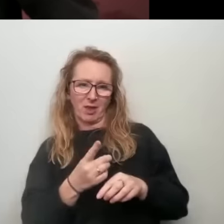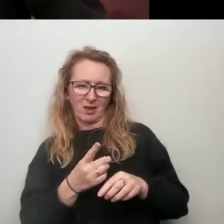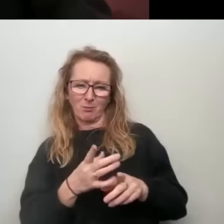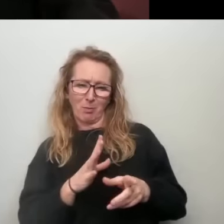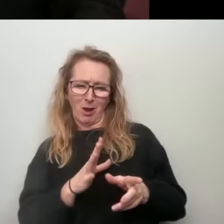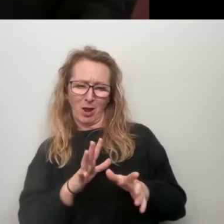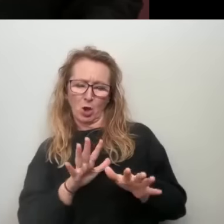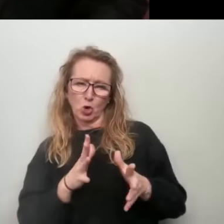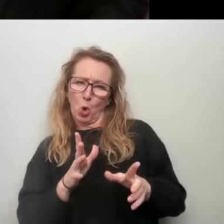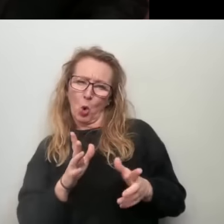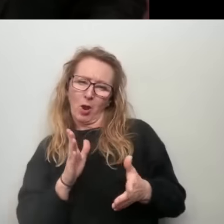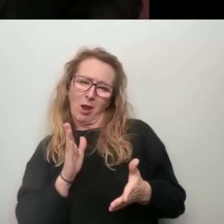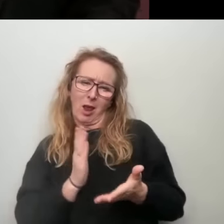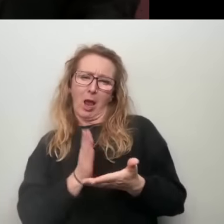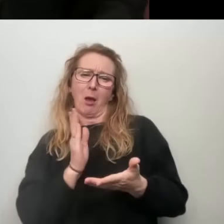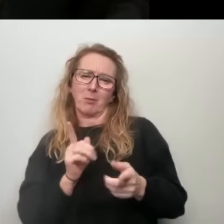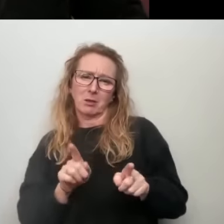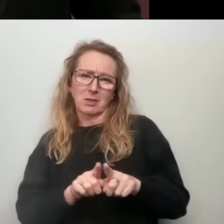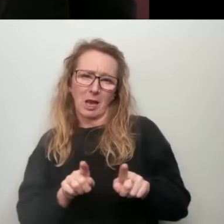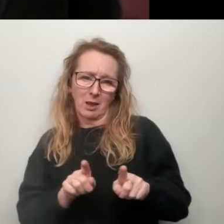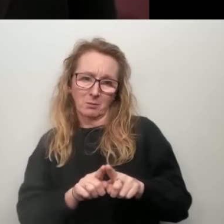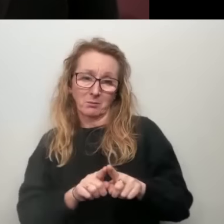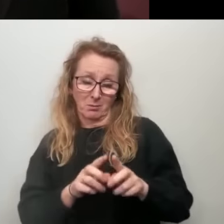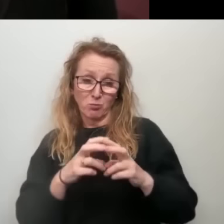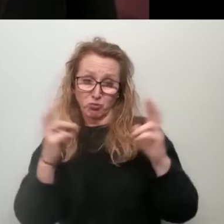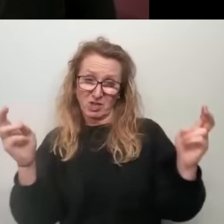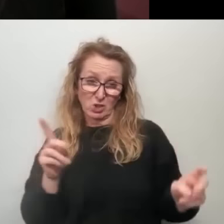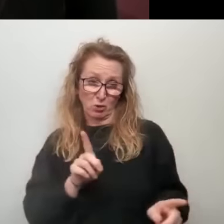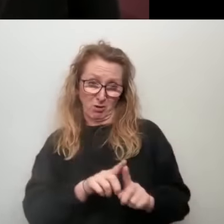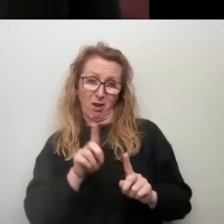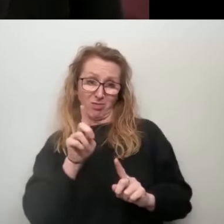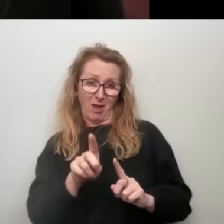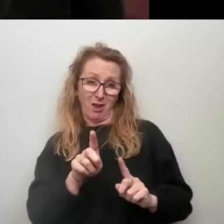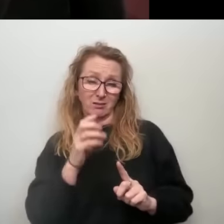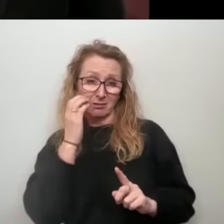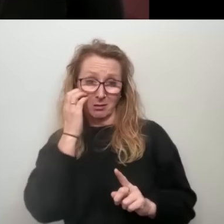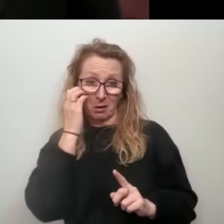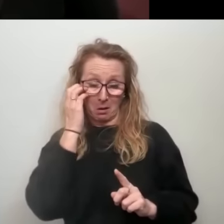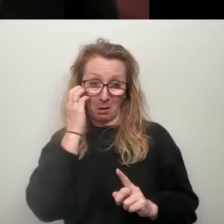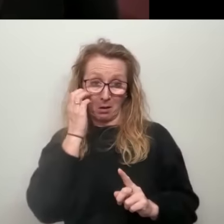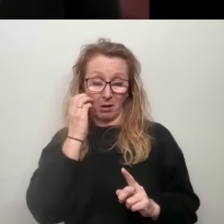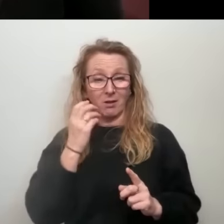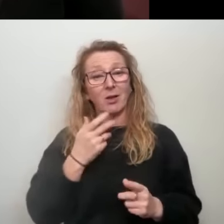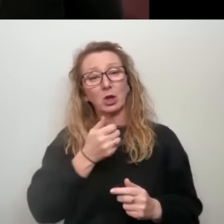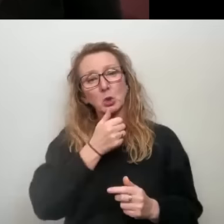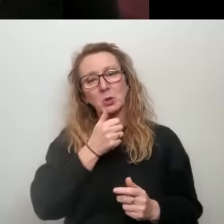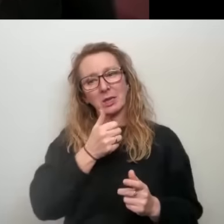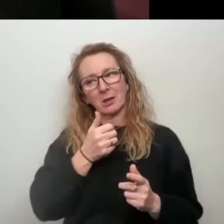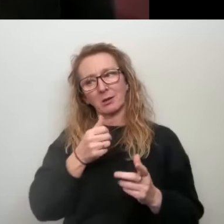And that's sort of what the bridge is really. The earlier bits are certainly using these timber techniques